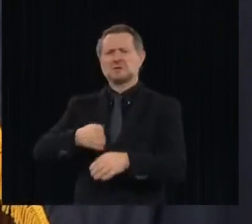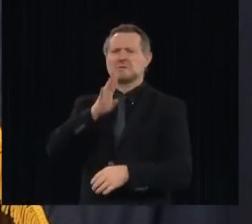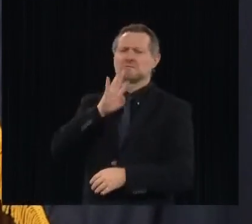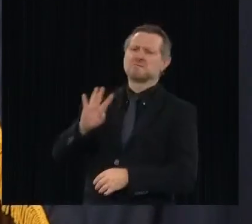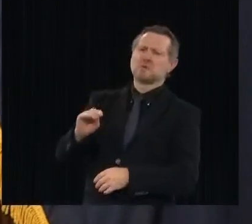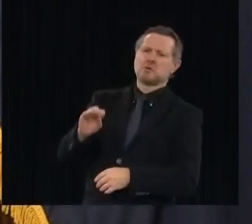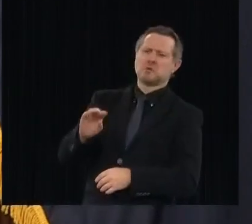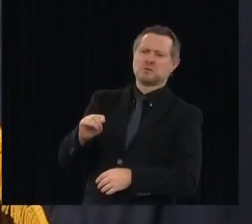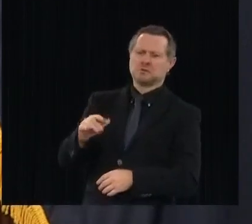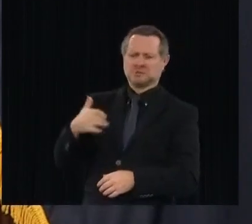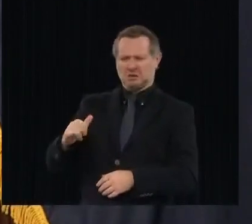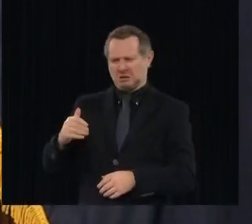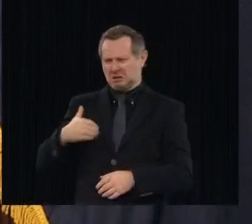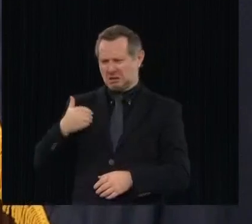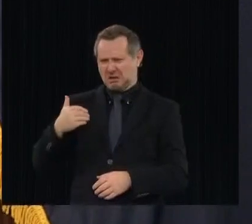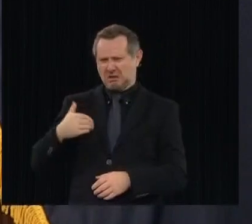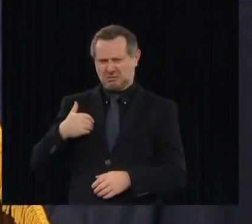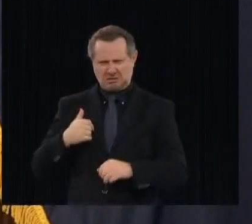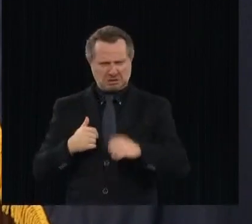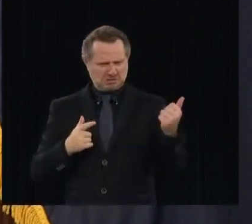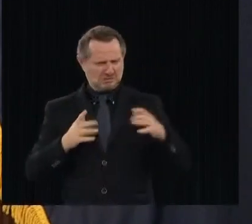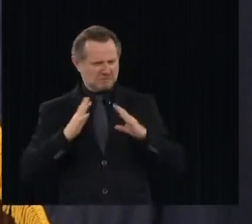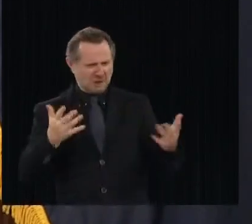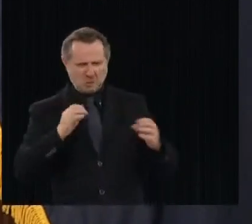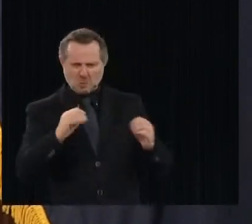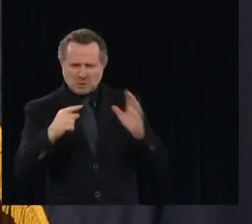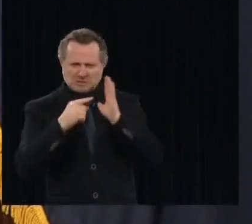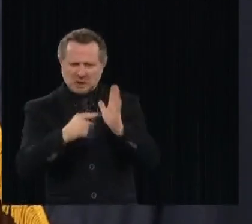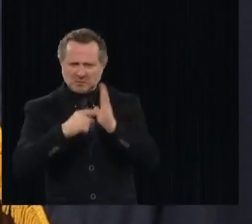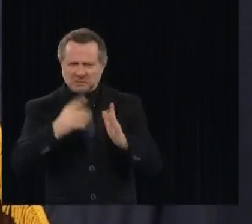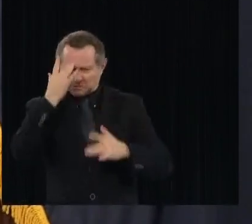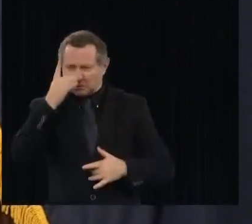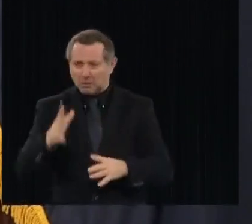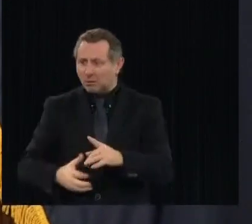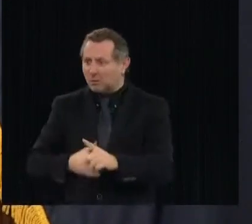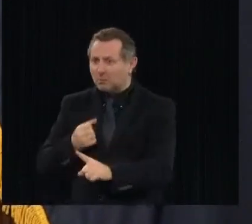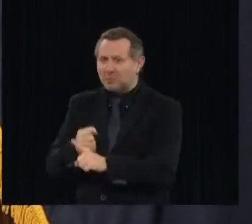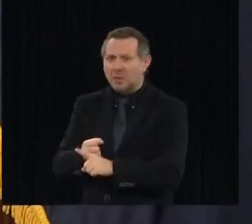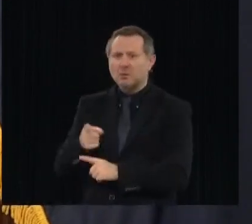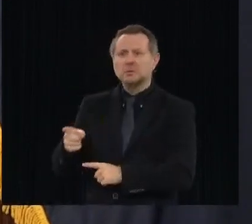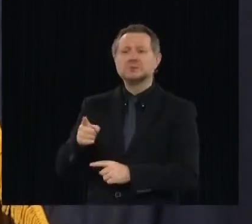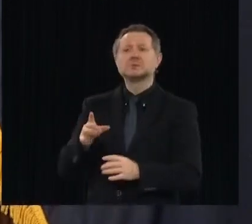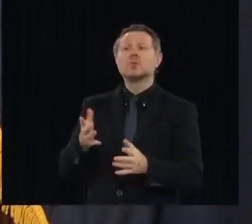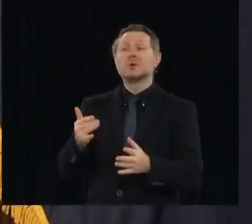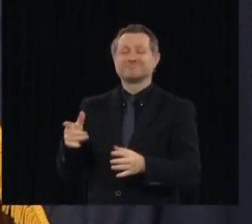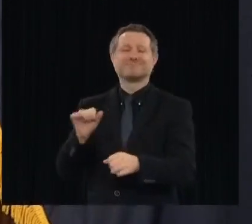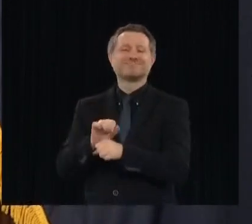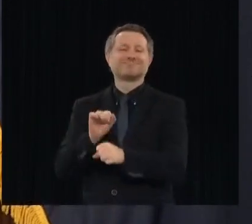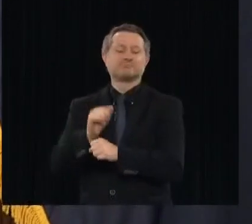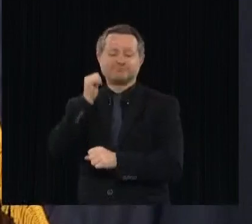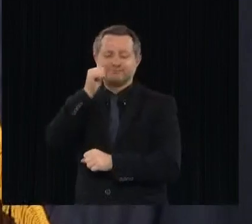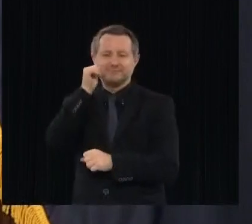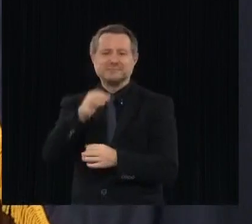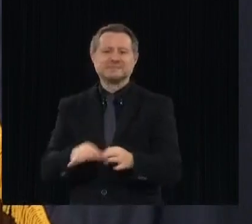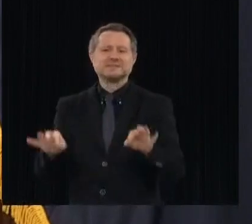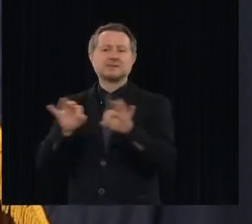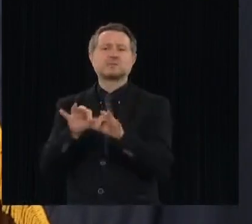ARE MY SON WAS 40-YEARS-OLD. HE WAS NOT A SENIOR CITIZEN. HE DID NOT HAVE A CO-MORBIDITY